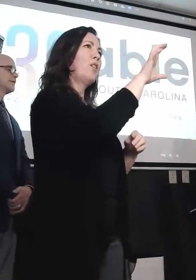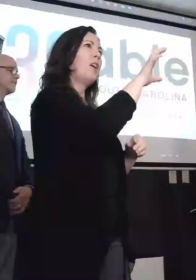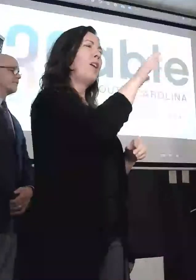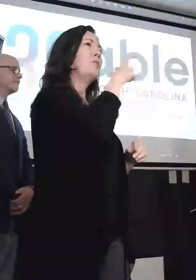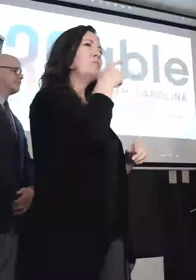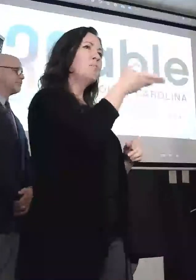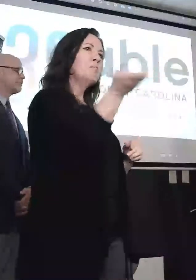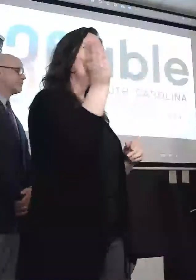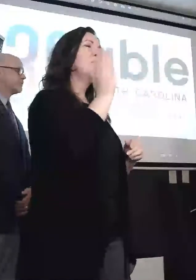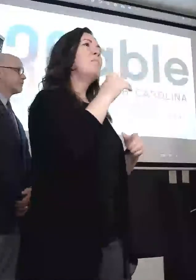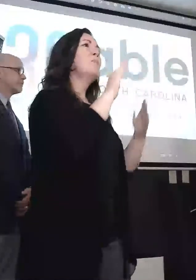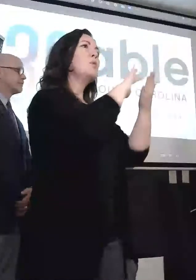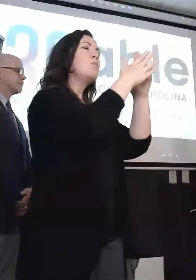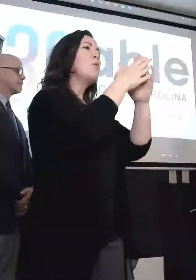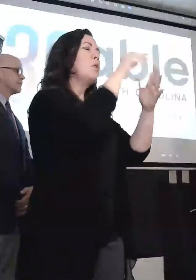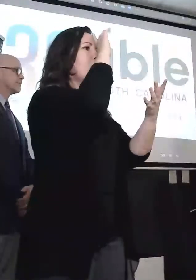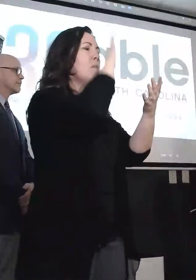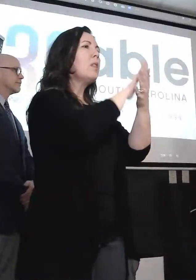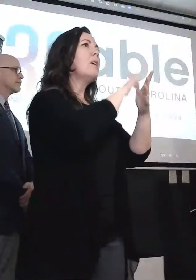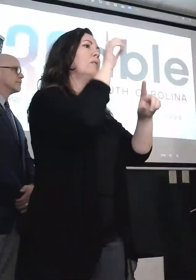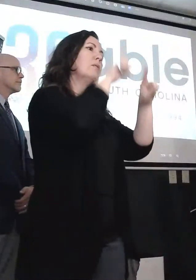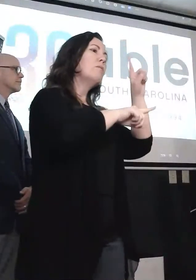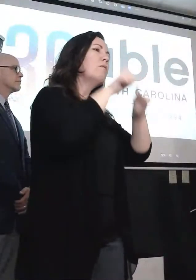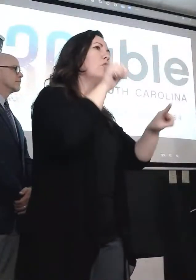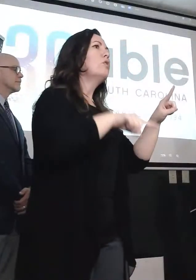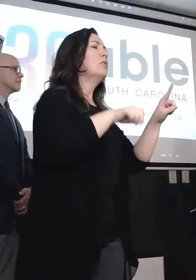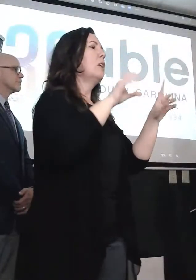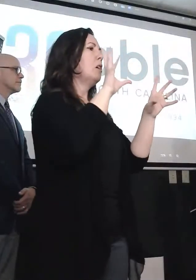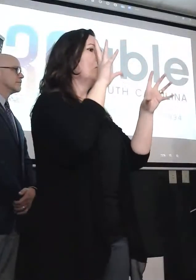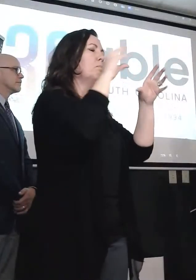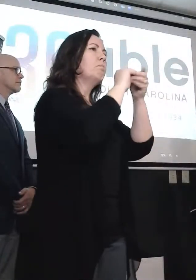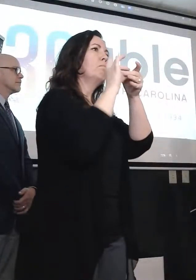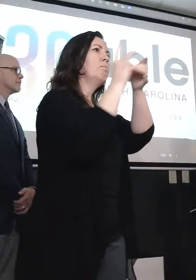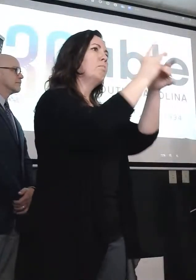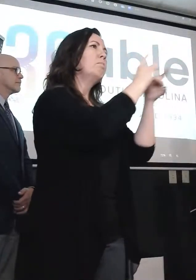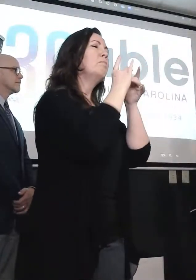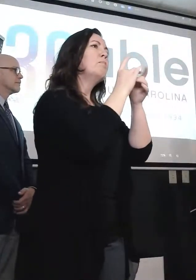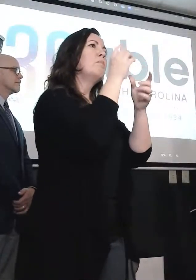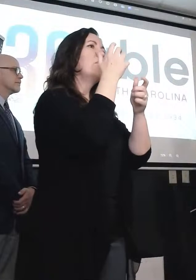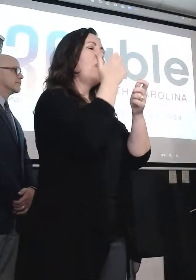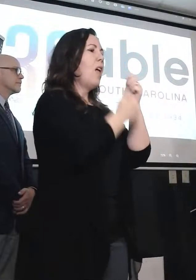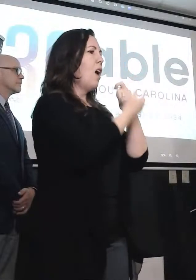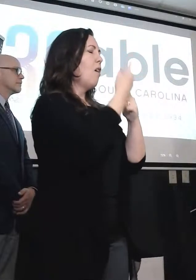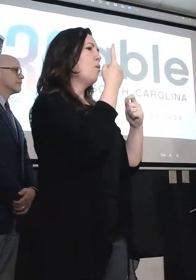A community that believes in diversity and inclusion believes that everyone should not